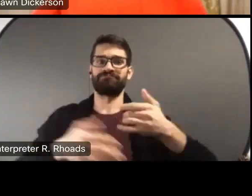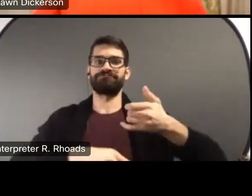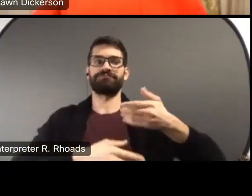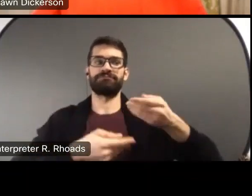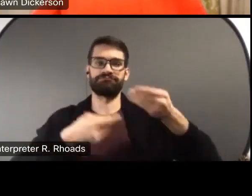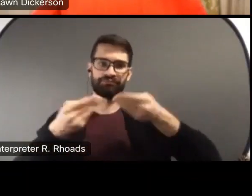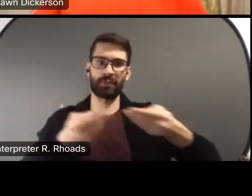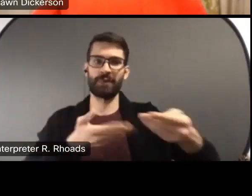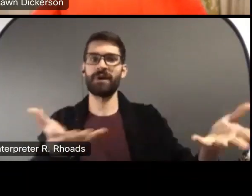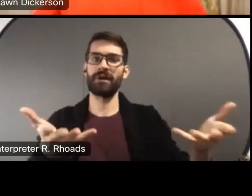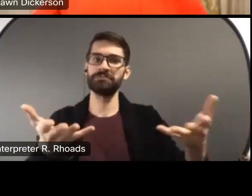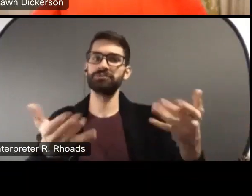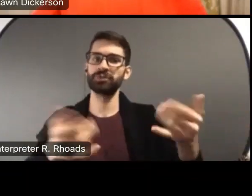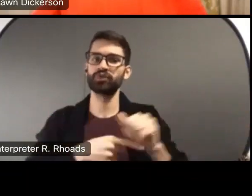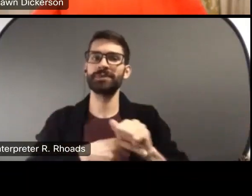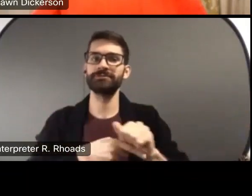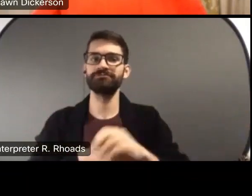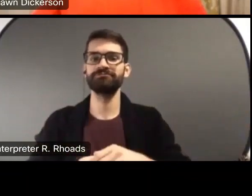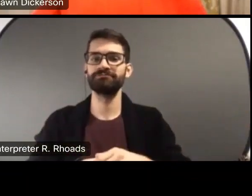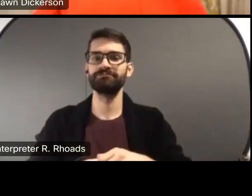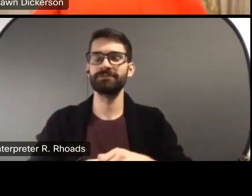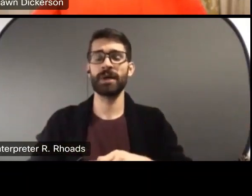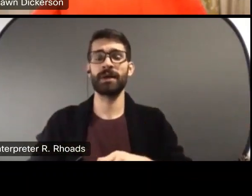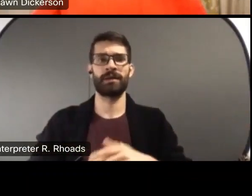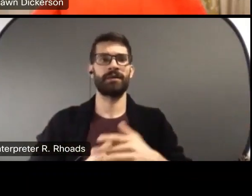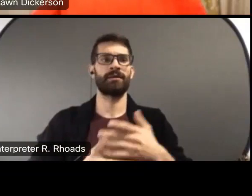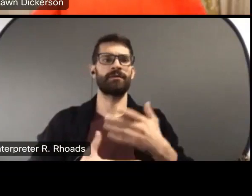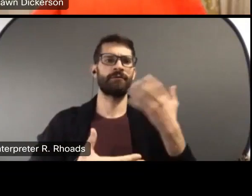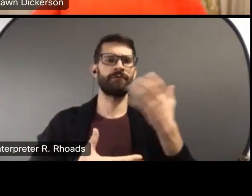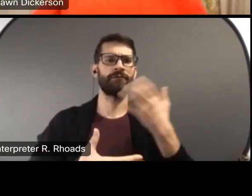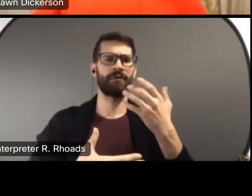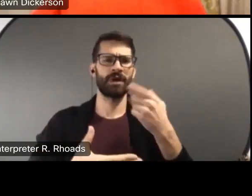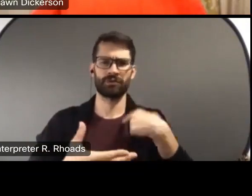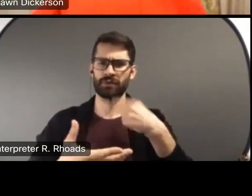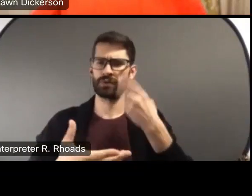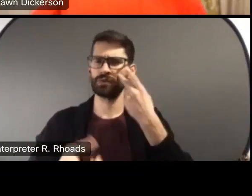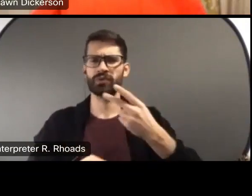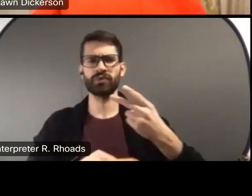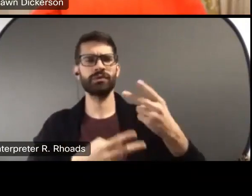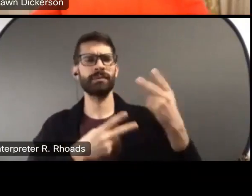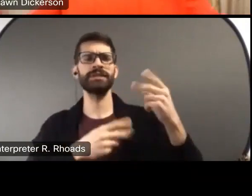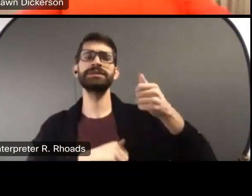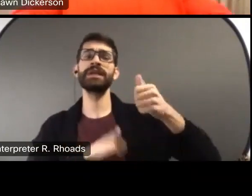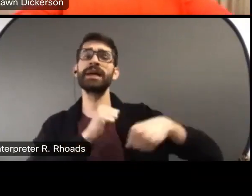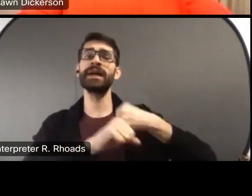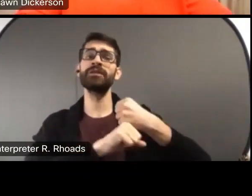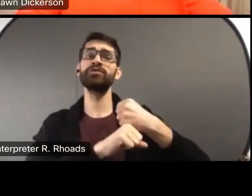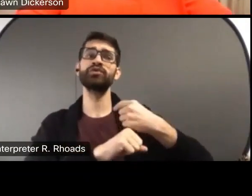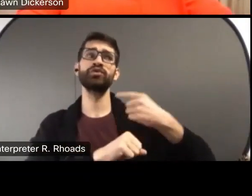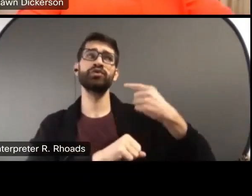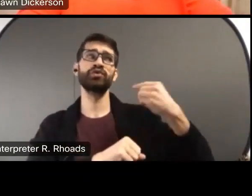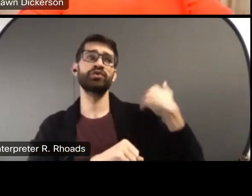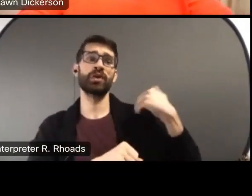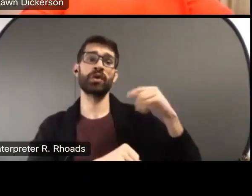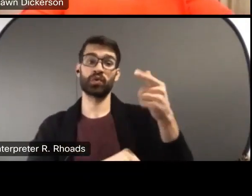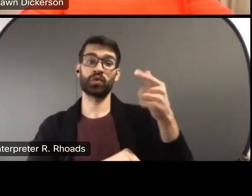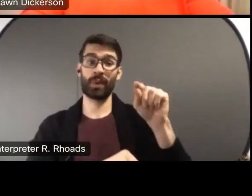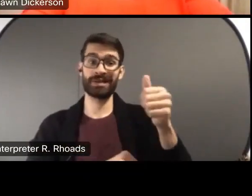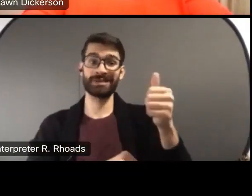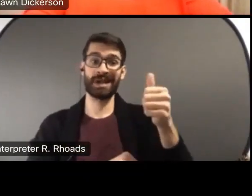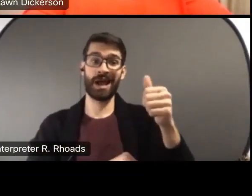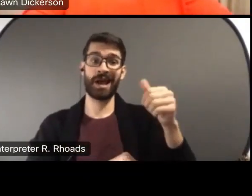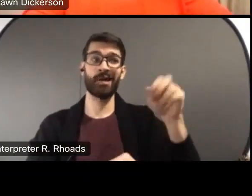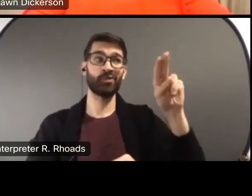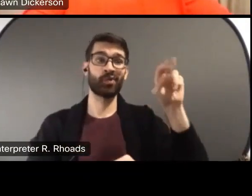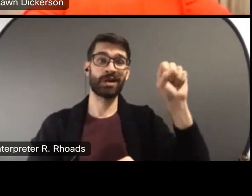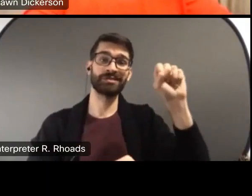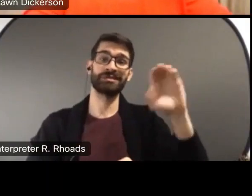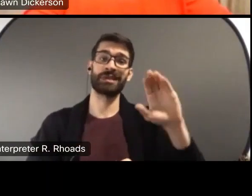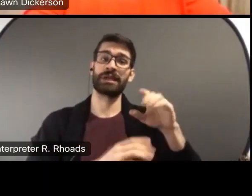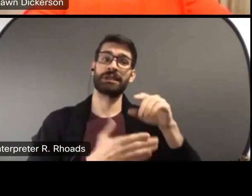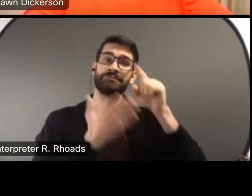It's pretty remarkable that 10 years ago after the 2010 census, we onboarded only 1 ANC, that